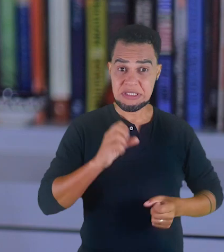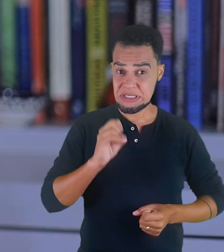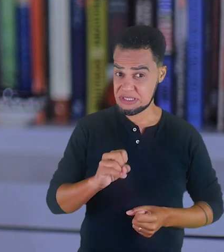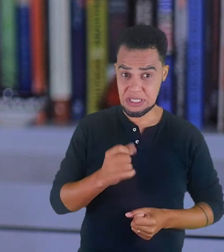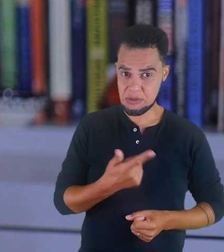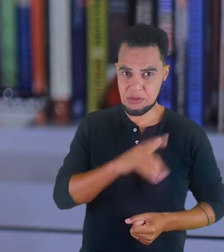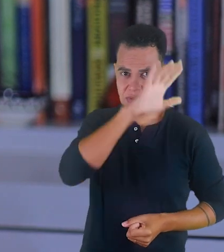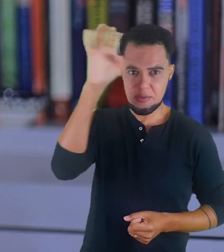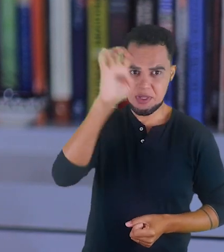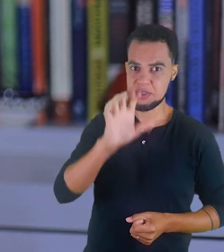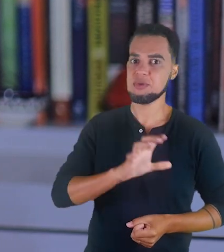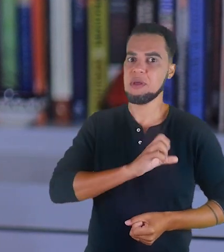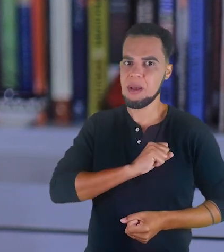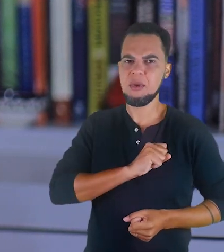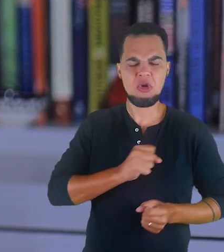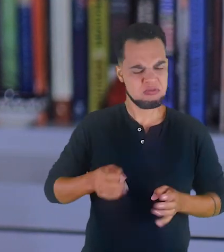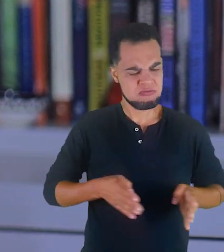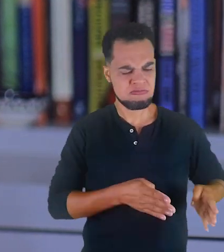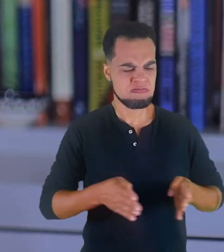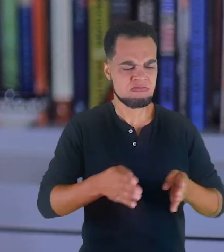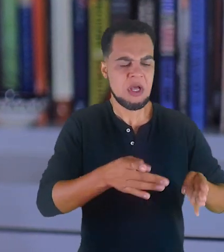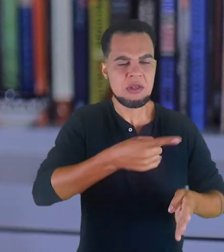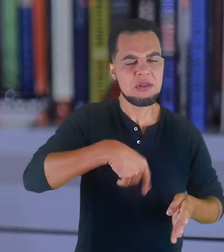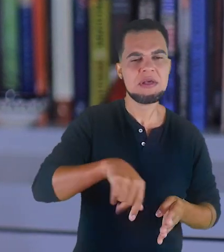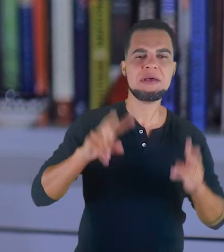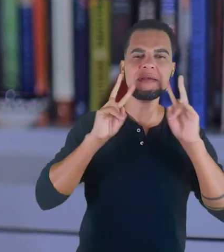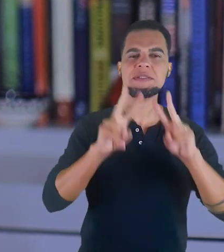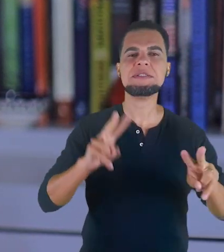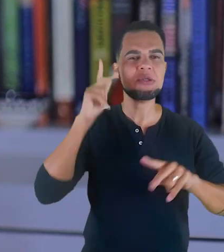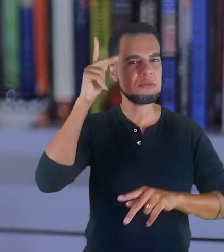Without an ethic of love, directing of our political view